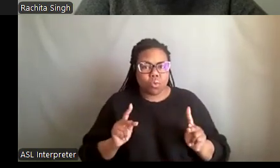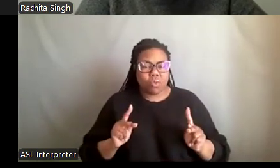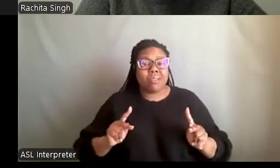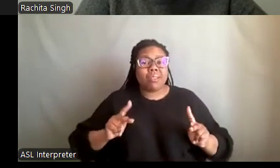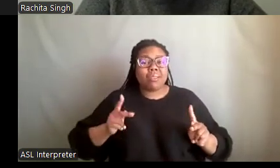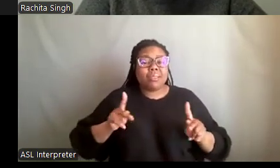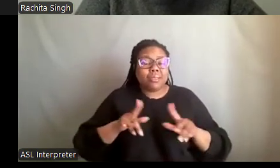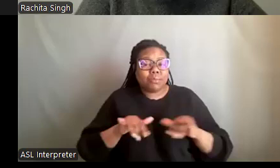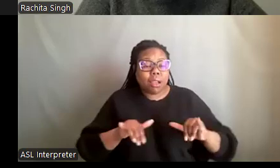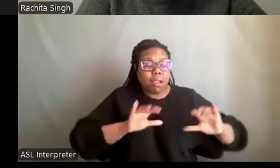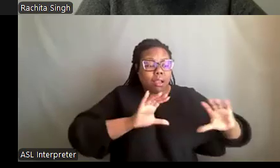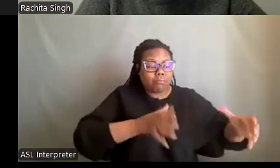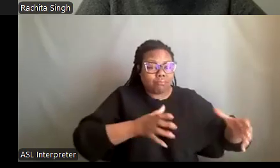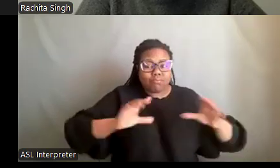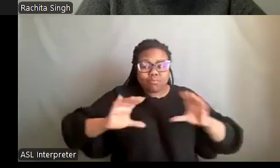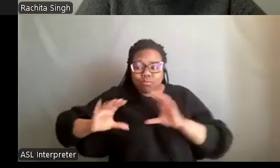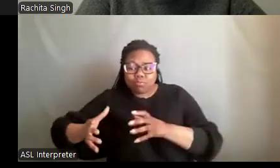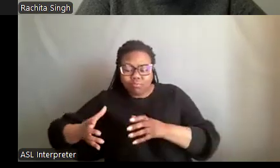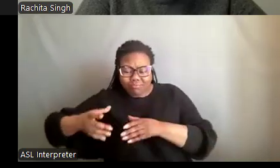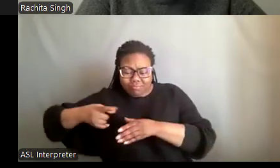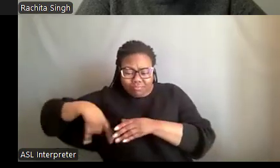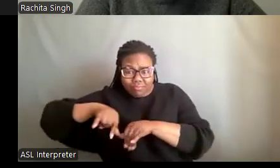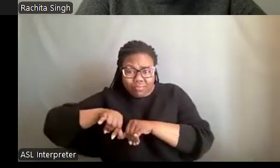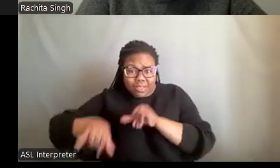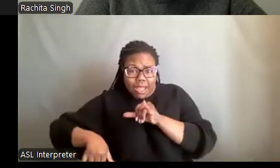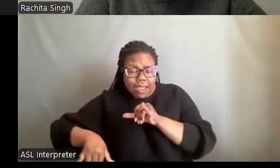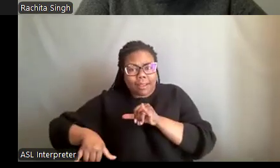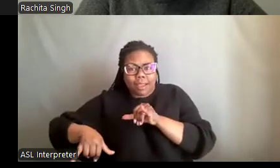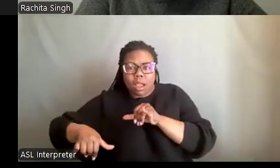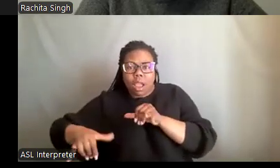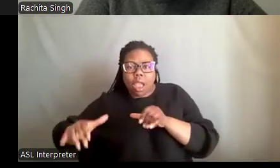We need cross-movement organizing.